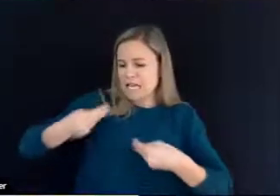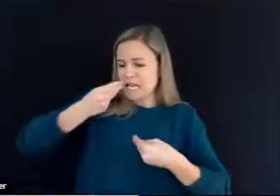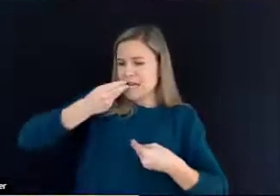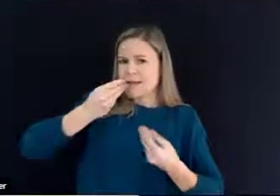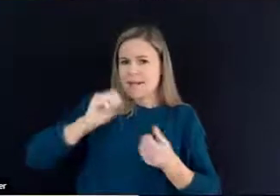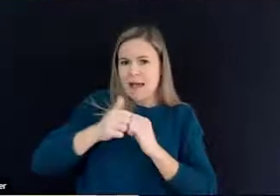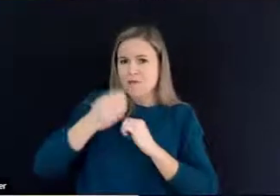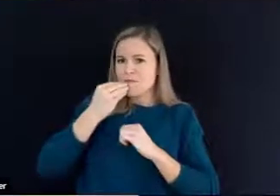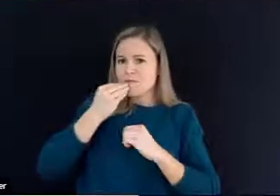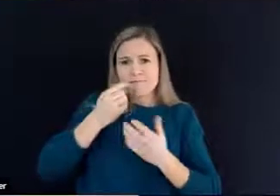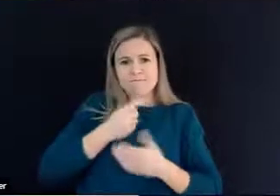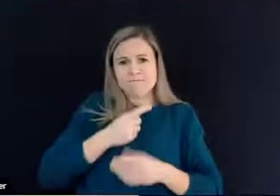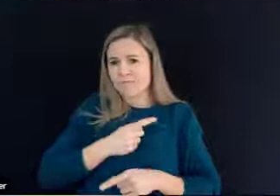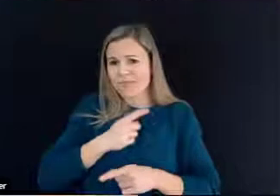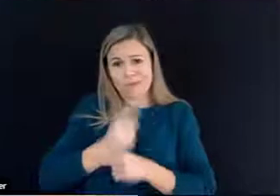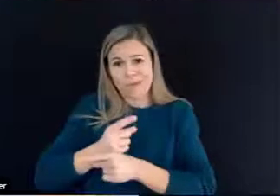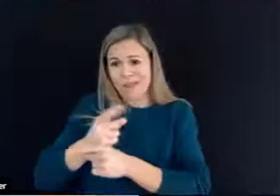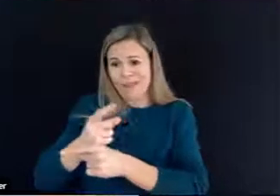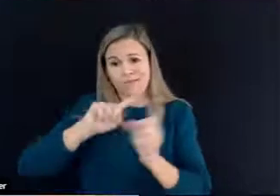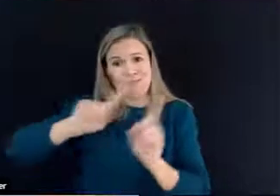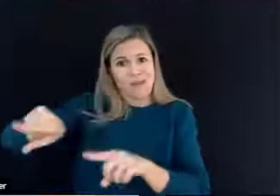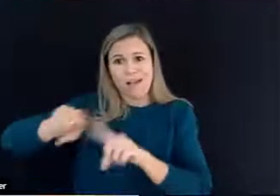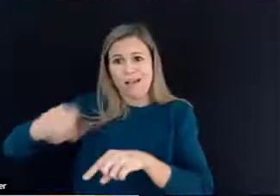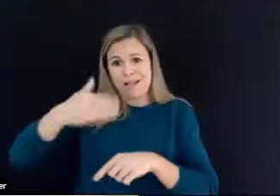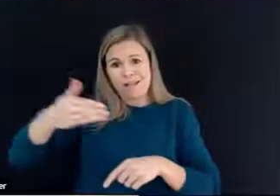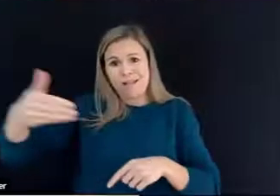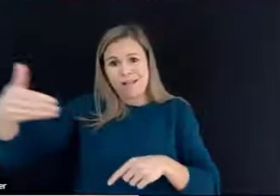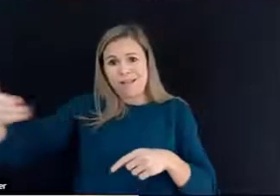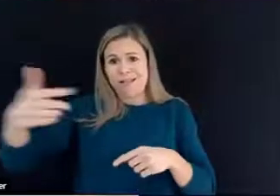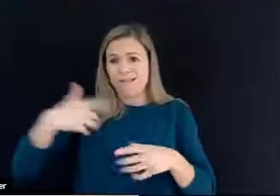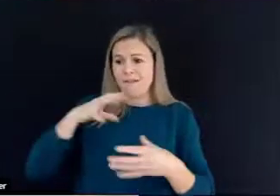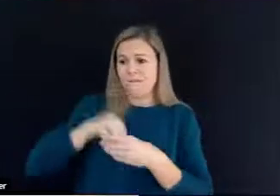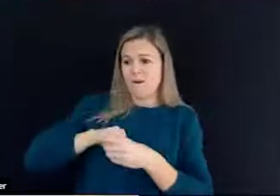very regularly as part of part of our life with her.